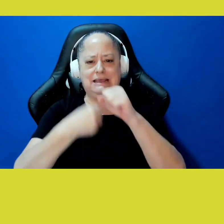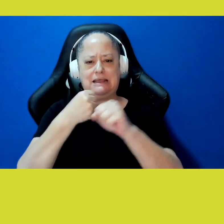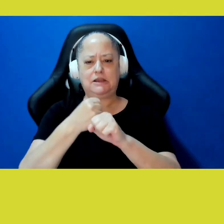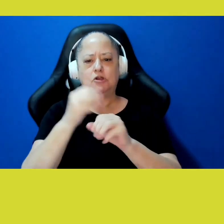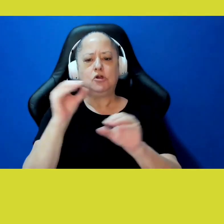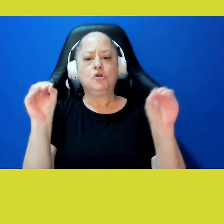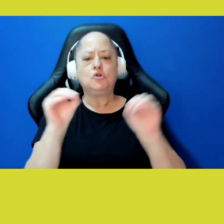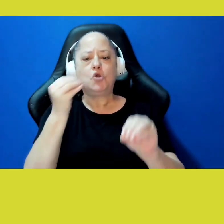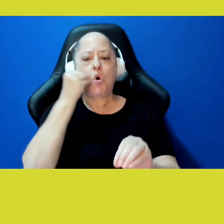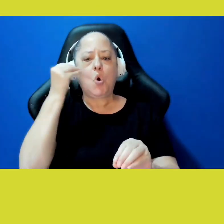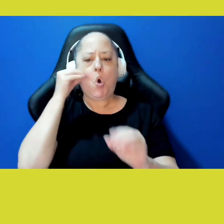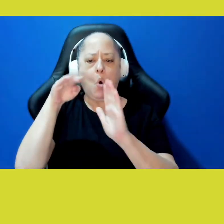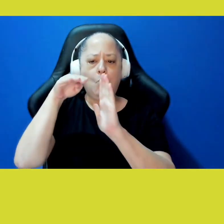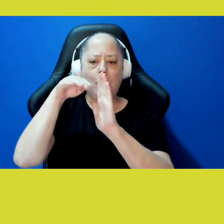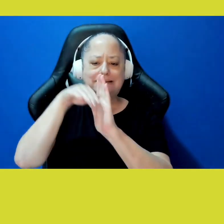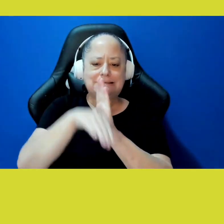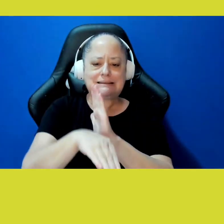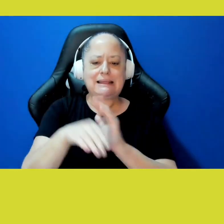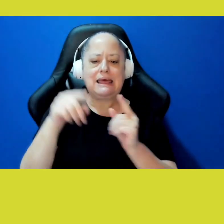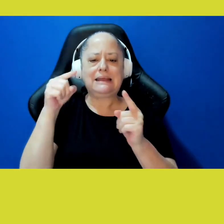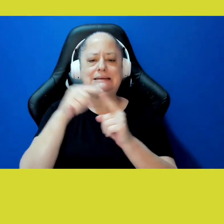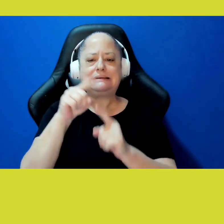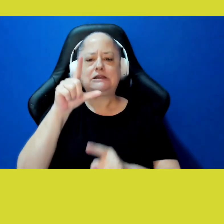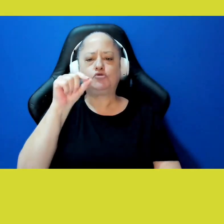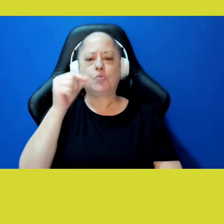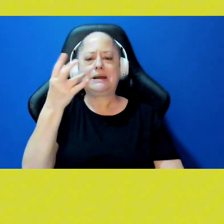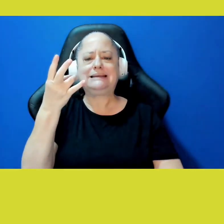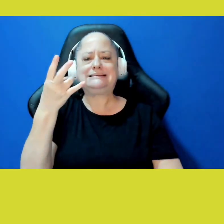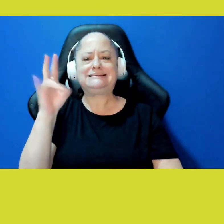all the way until 2017, and then since then